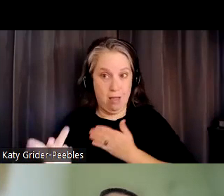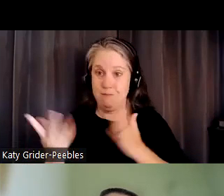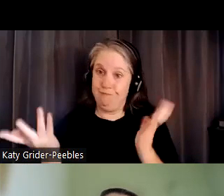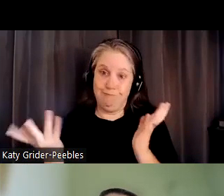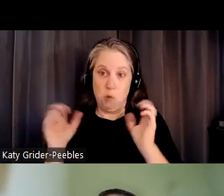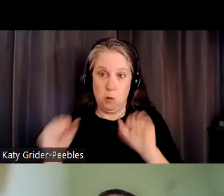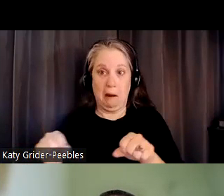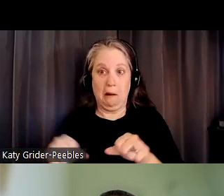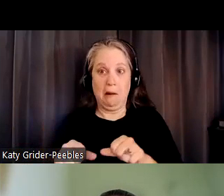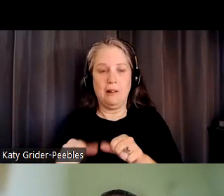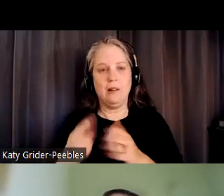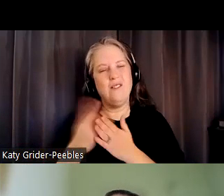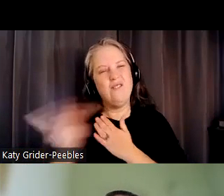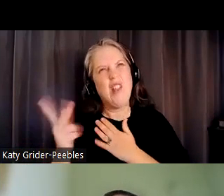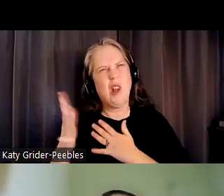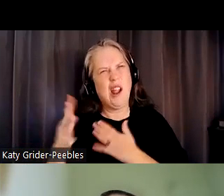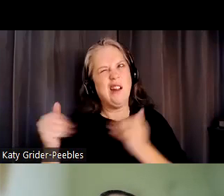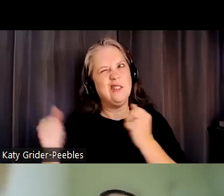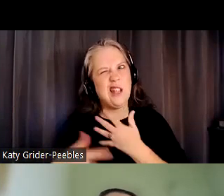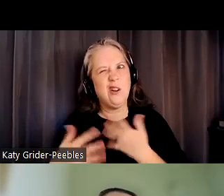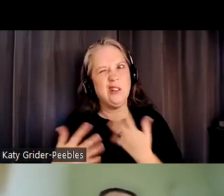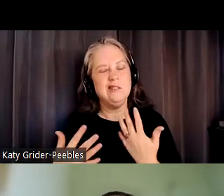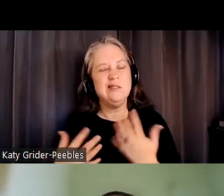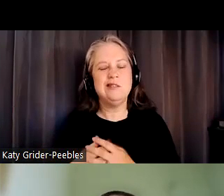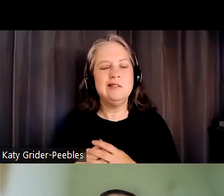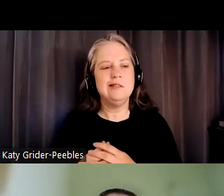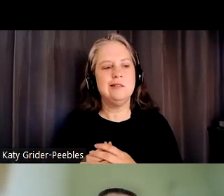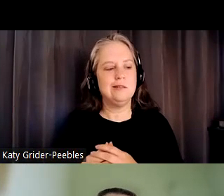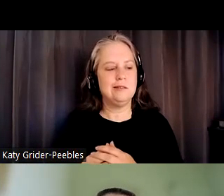Failure is a scary thing, particularly when we start wrapping